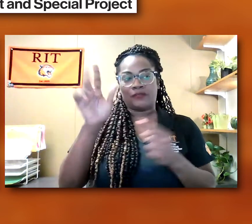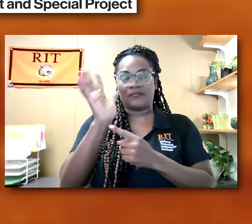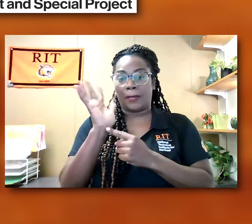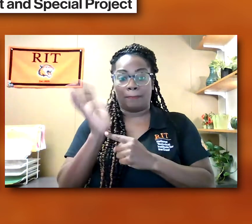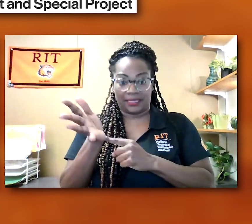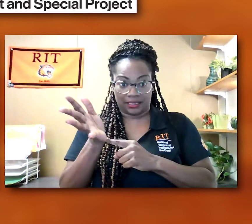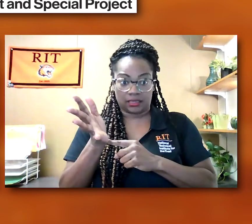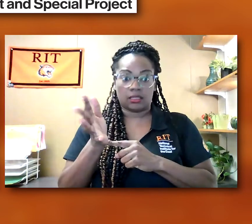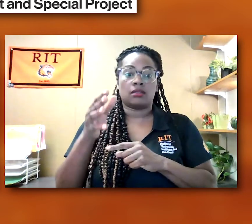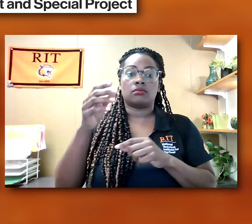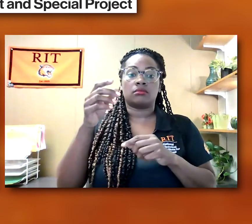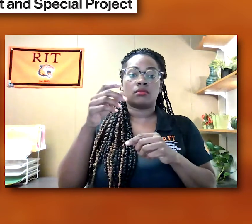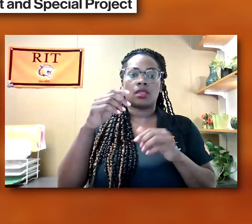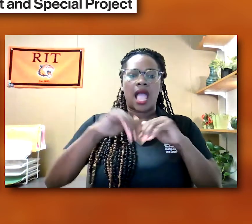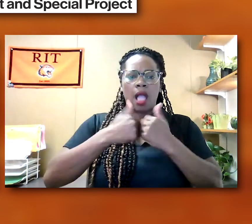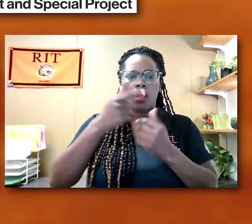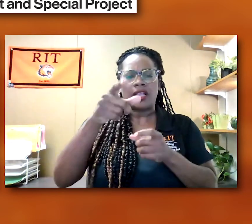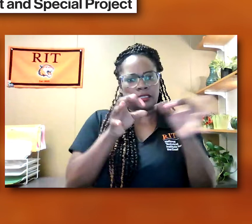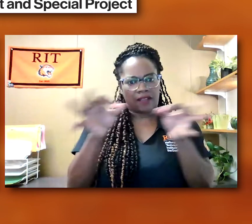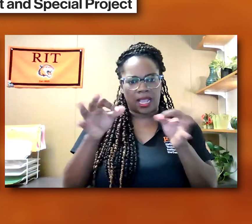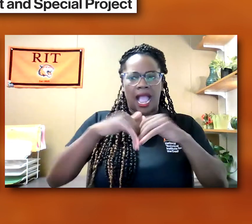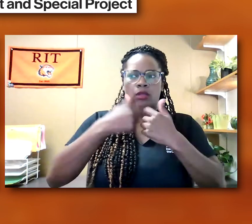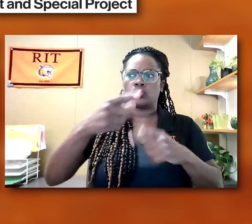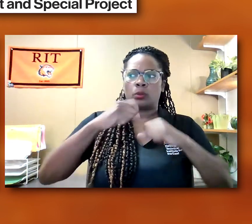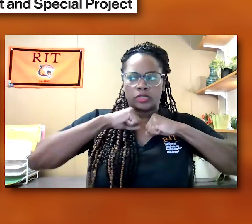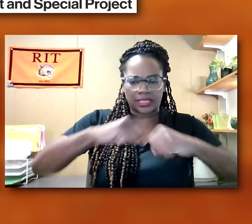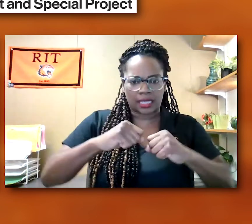So, like I had mentioned before, the videos have to be 3 to 5 minutes.